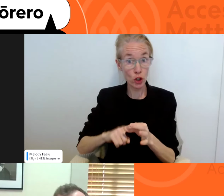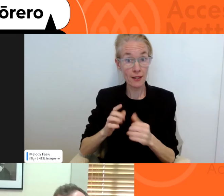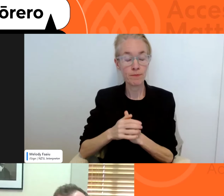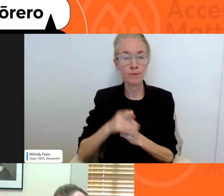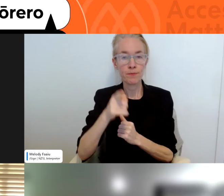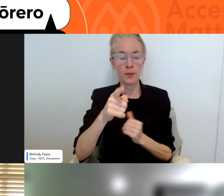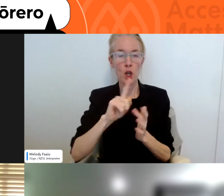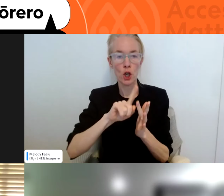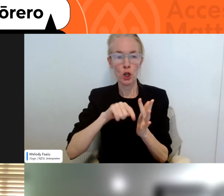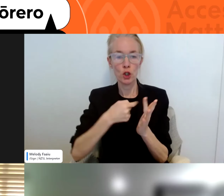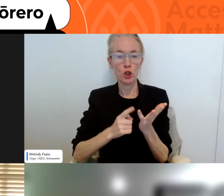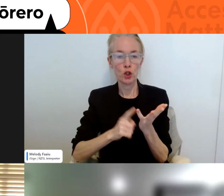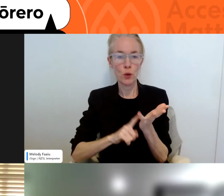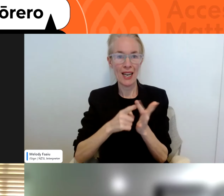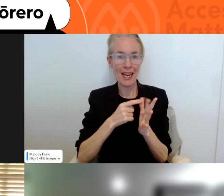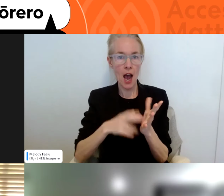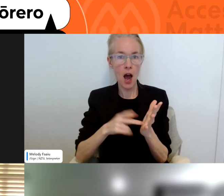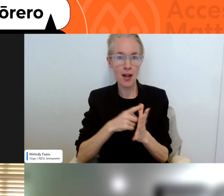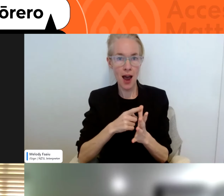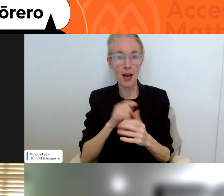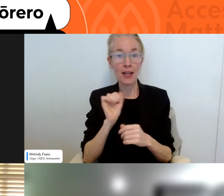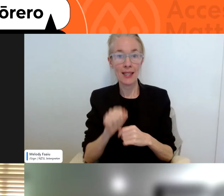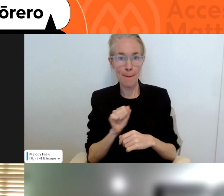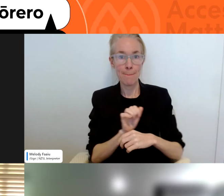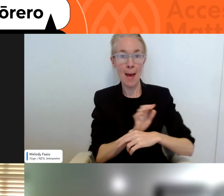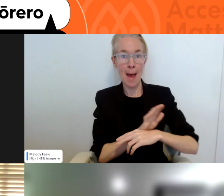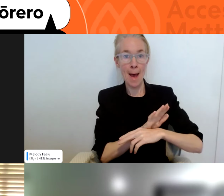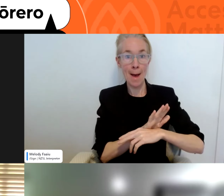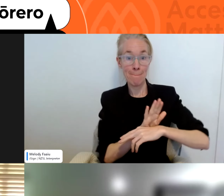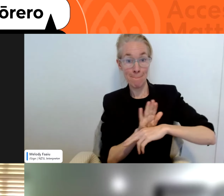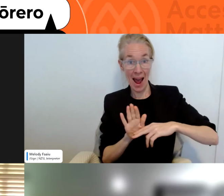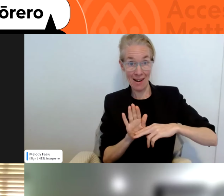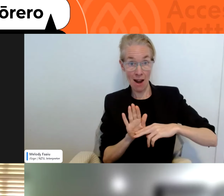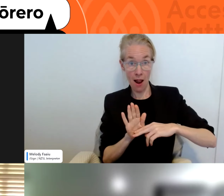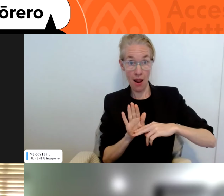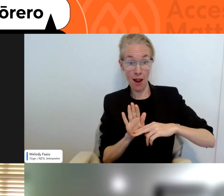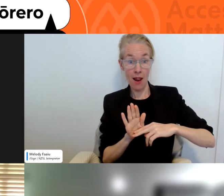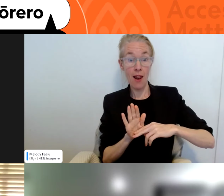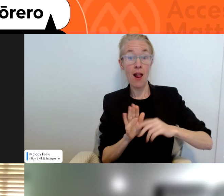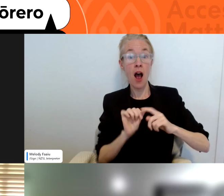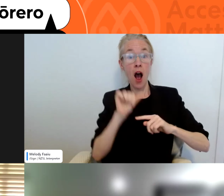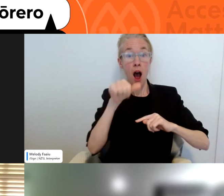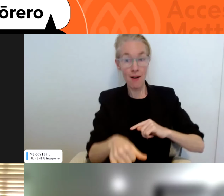after each one of the panels but not with the speakers. Just let's